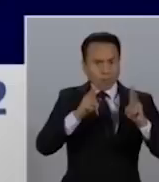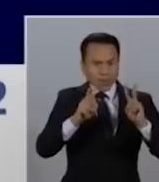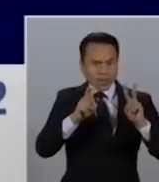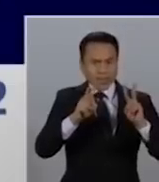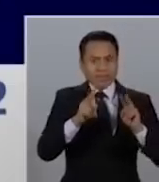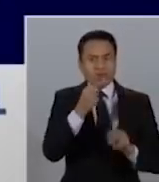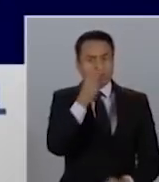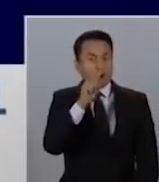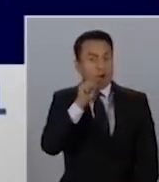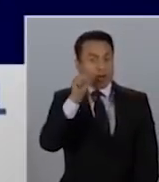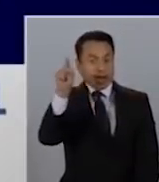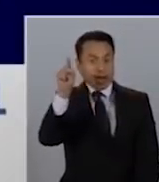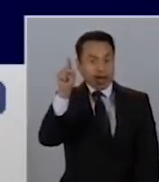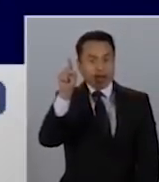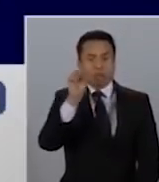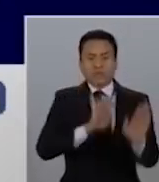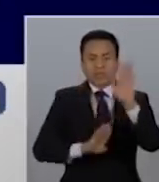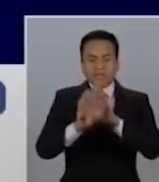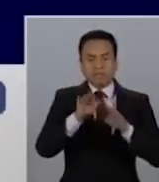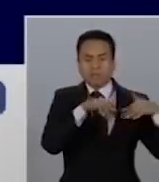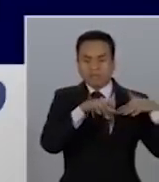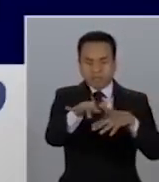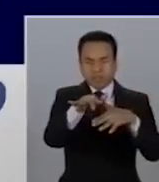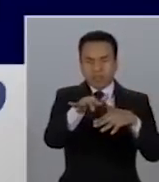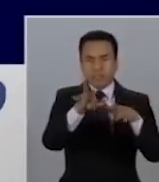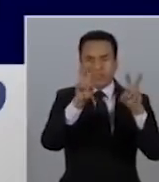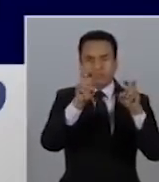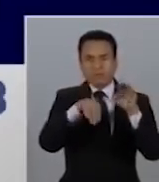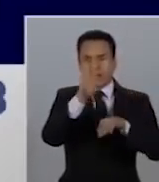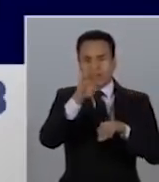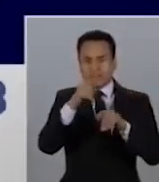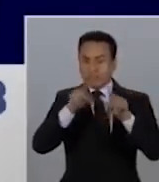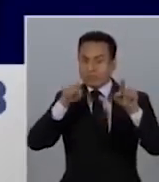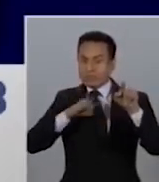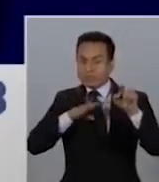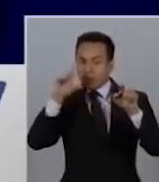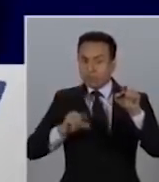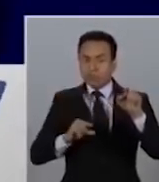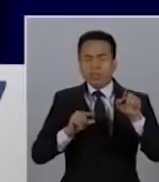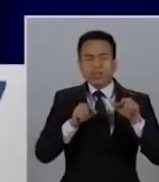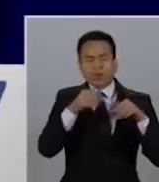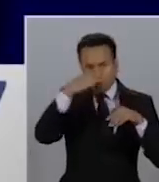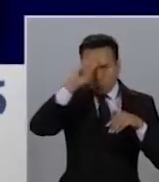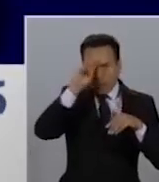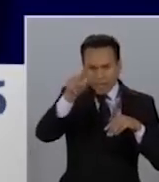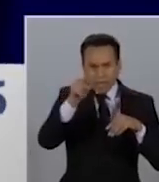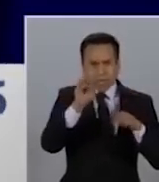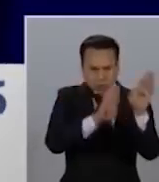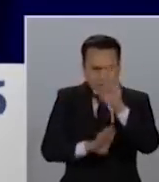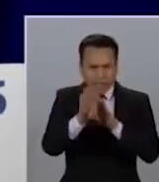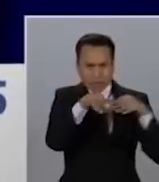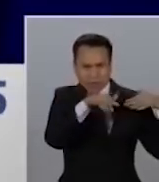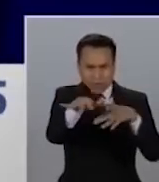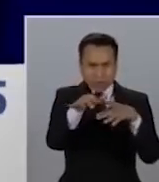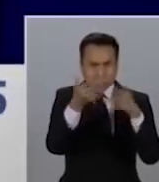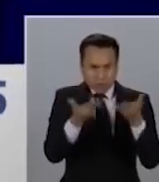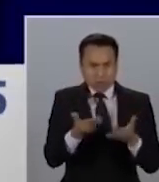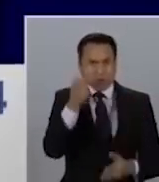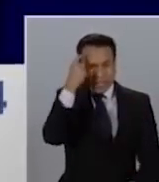I see that there the demonstrators are protected much more than here, excuse me for saying... Do you think that in Cuba the demonstrations are being protected, Mr. Jadue? Do you think that in Cuba the demonstrations are being protected, Mr. Jadue?